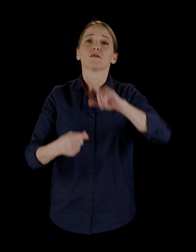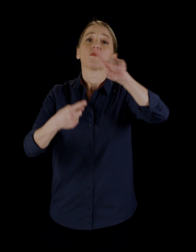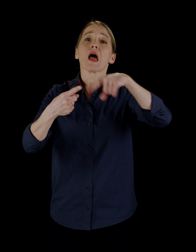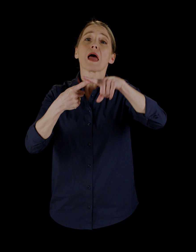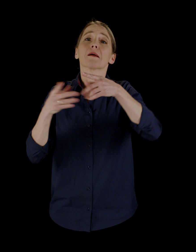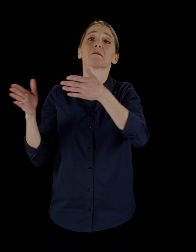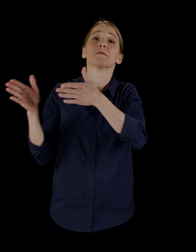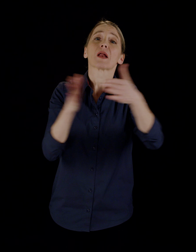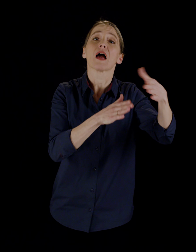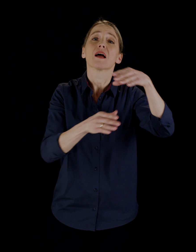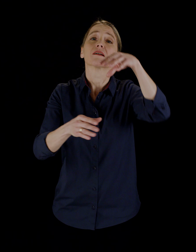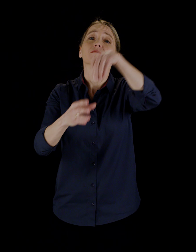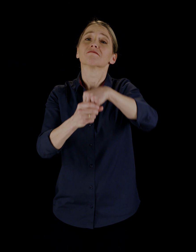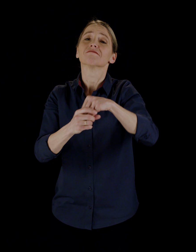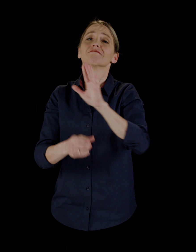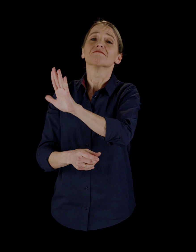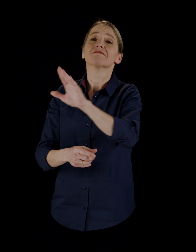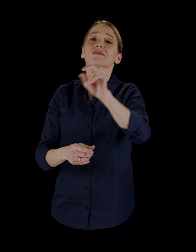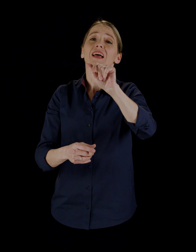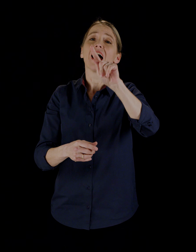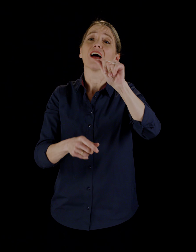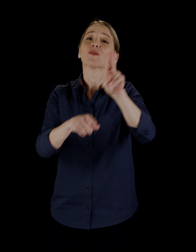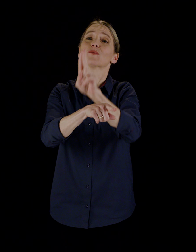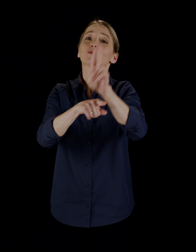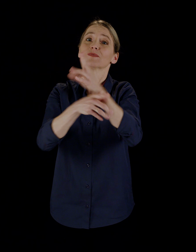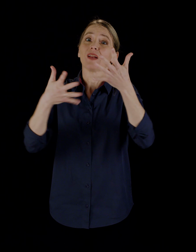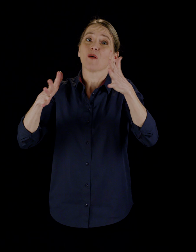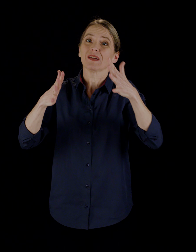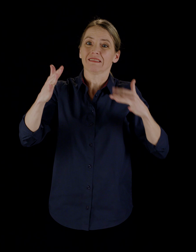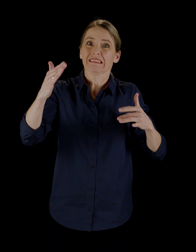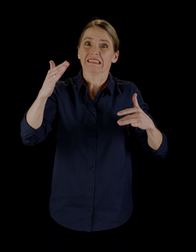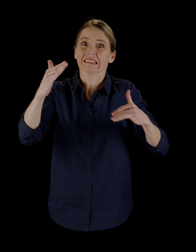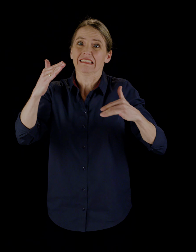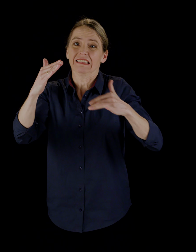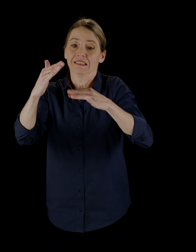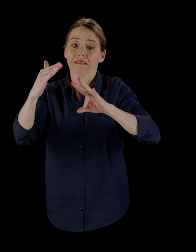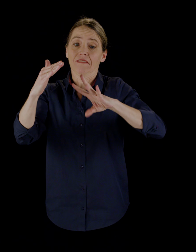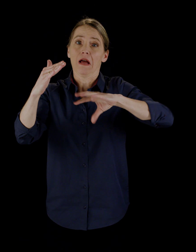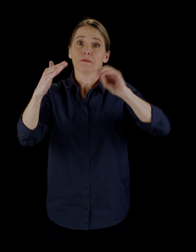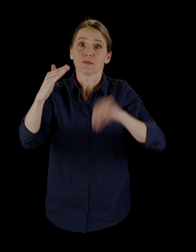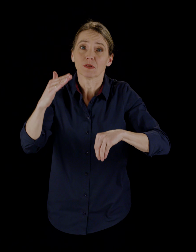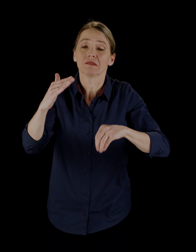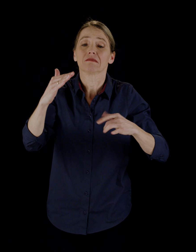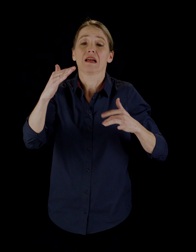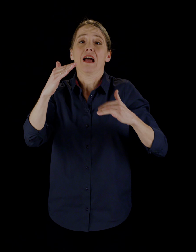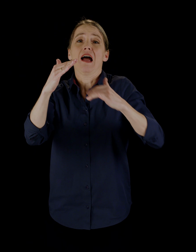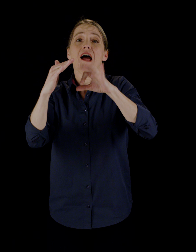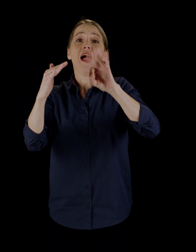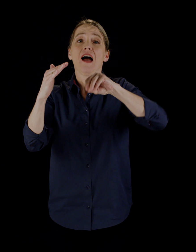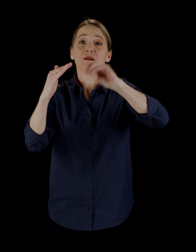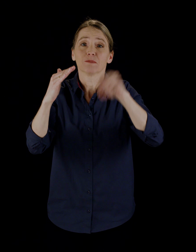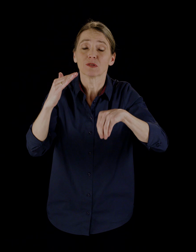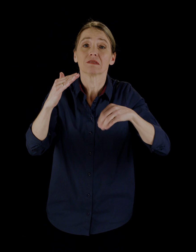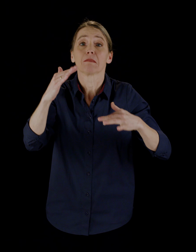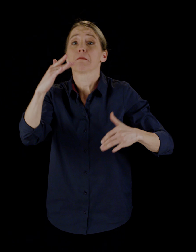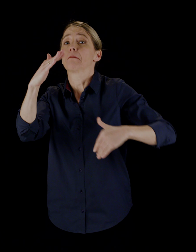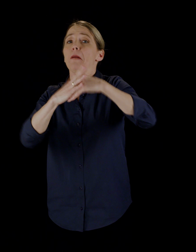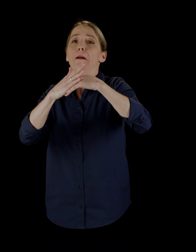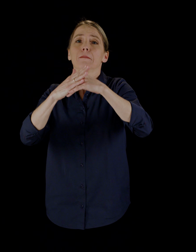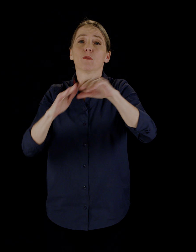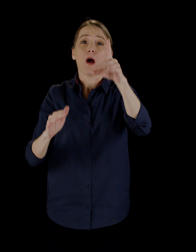When 75%, 90% and 100% of the plan's data has been used, customers will automatically